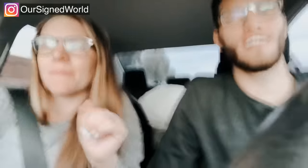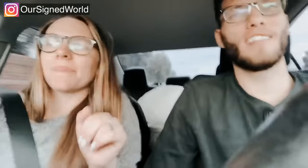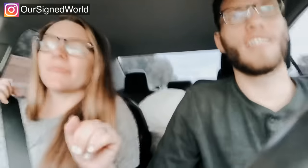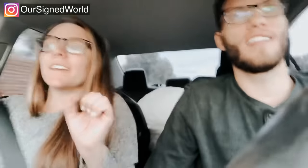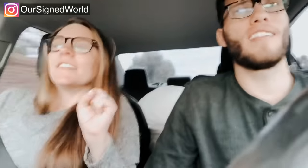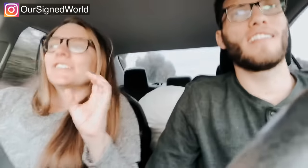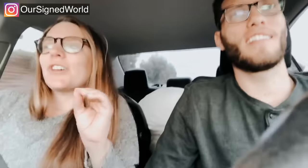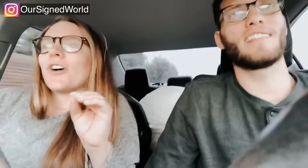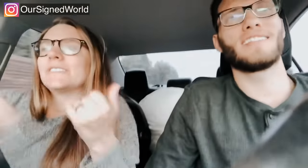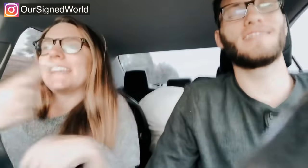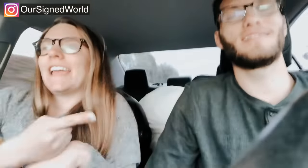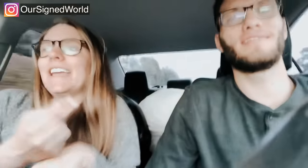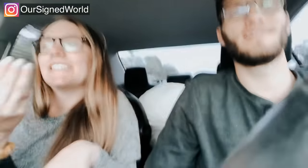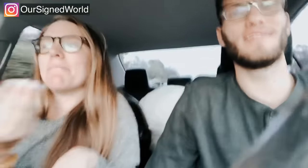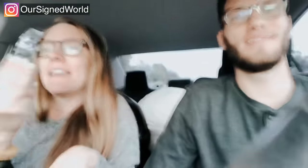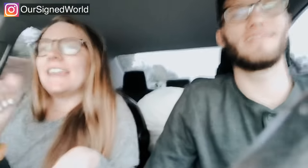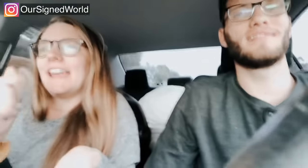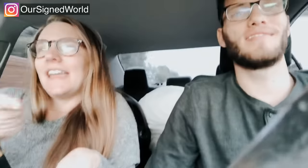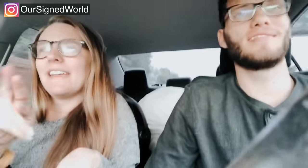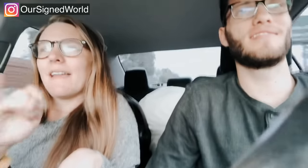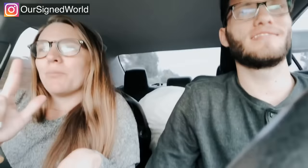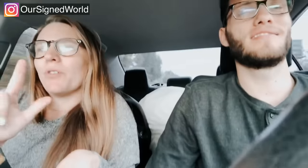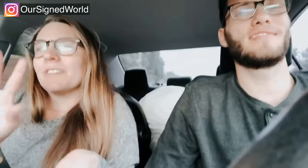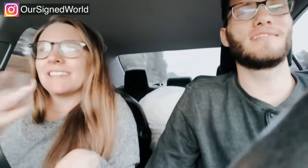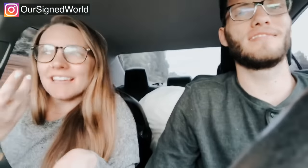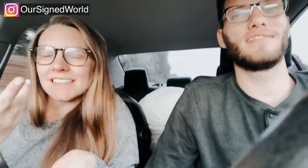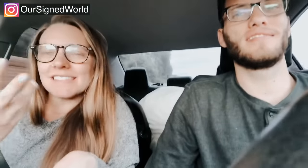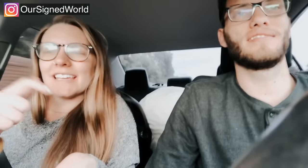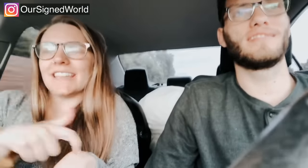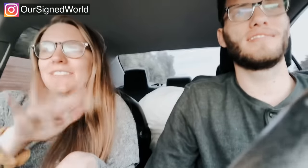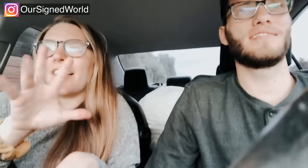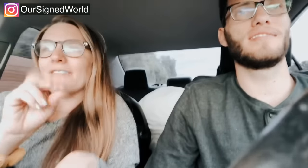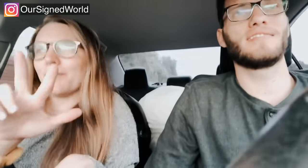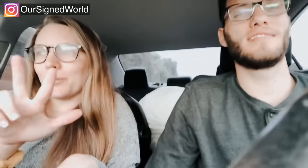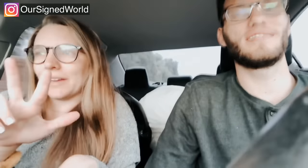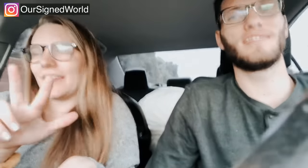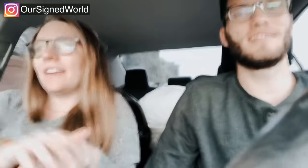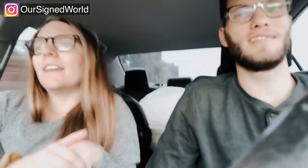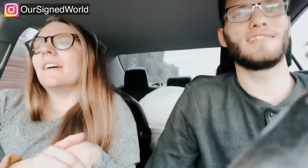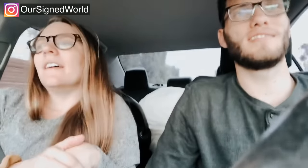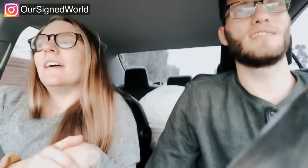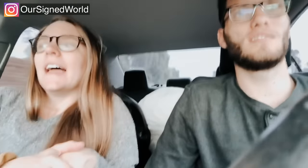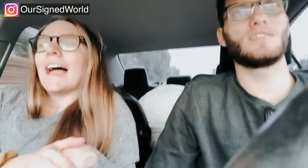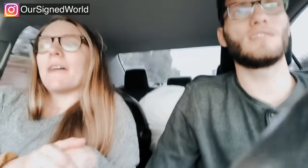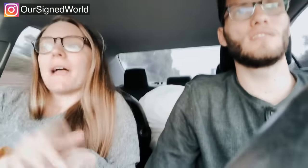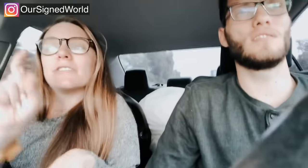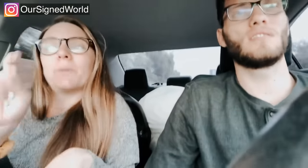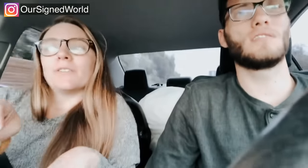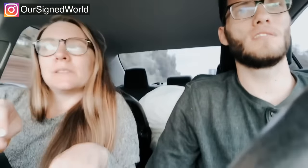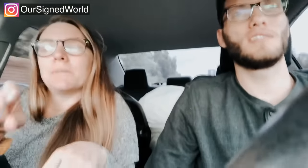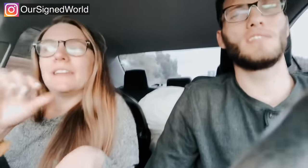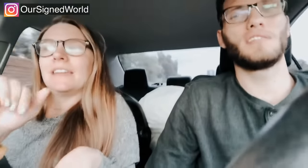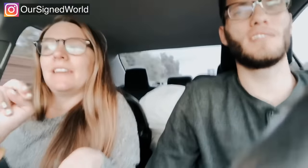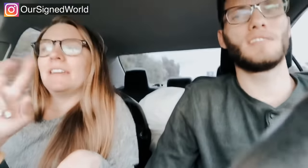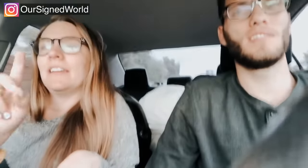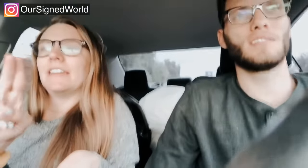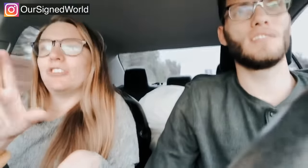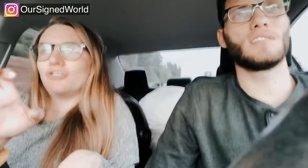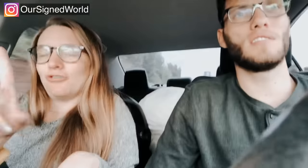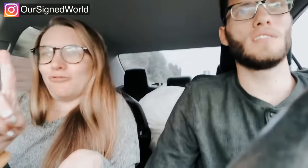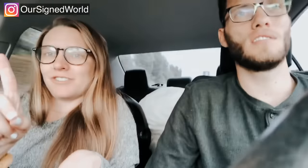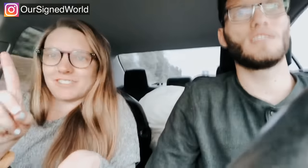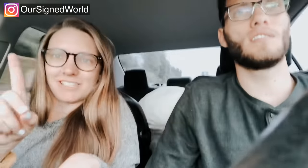So, today is Monday, April 6 it's 5:03pm. I was supposed to be induced